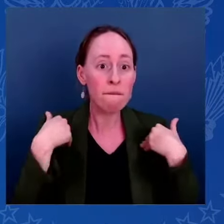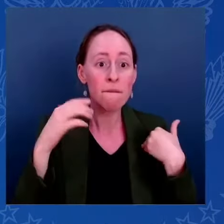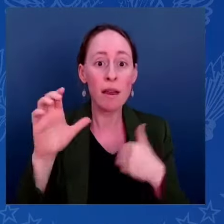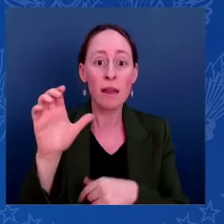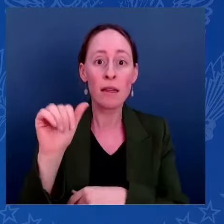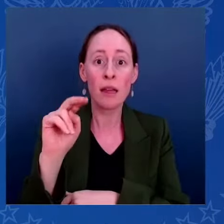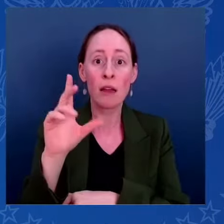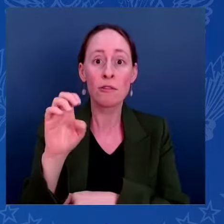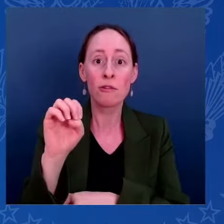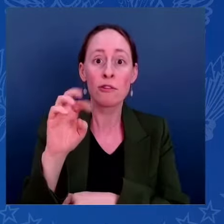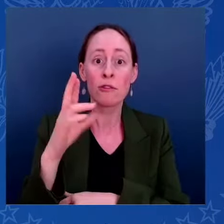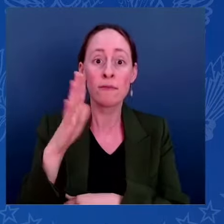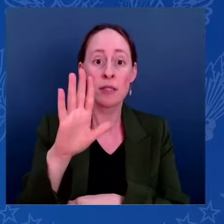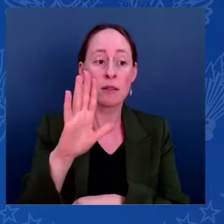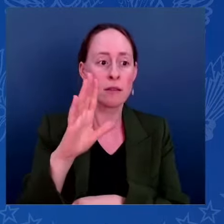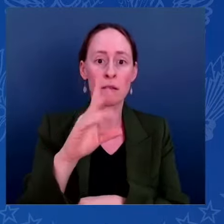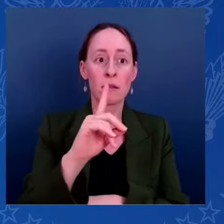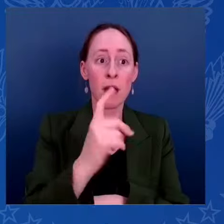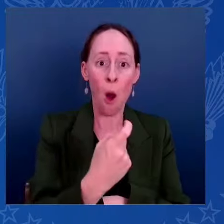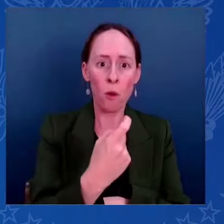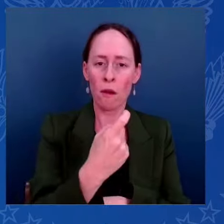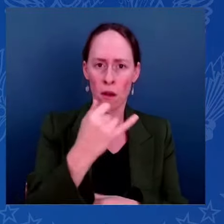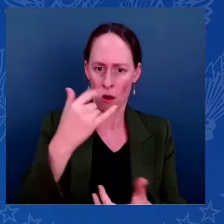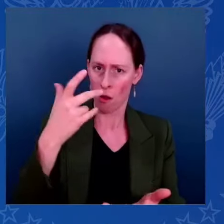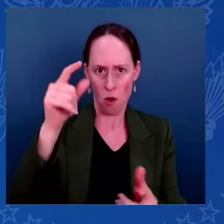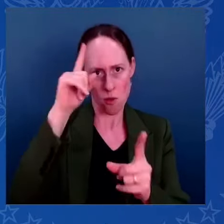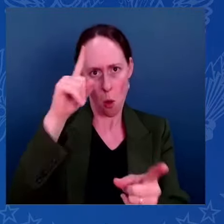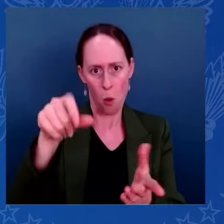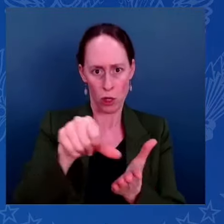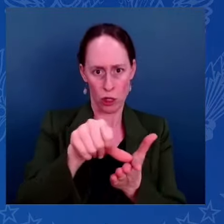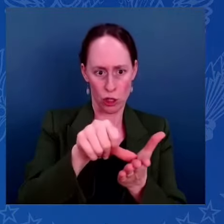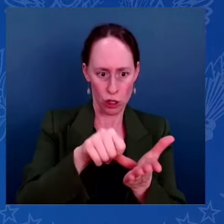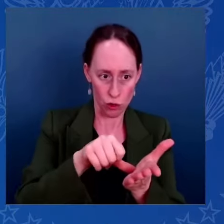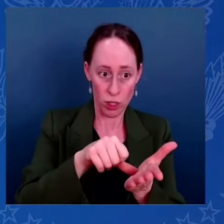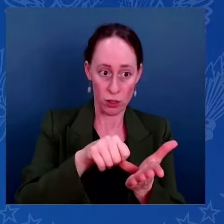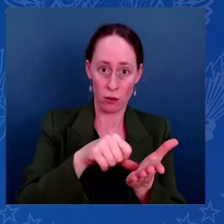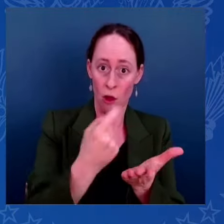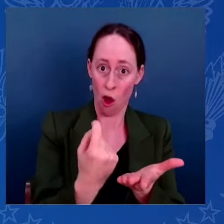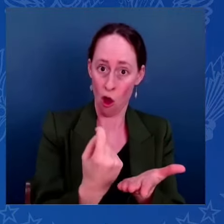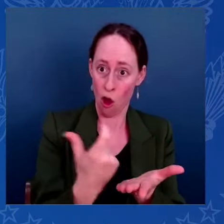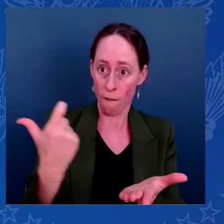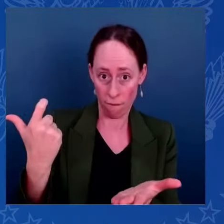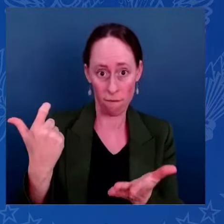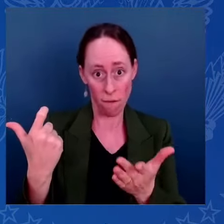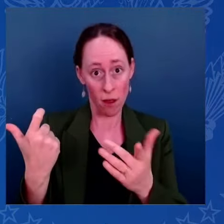This advance will save countless lives. Mr. President and Doctor Biden,